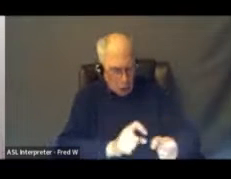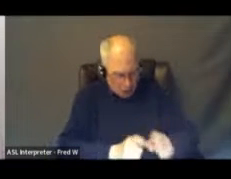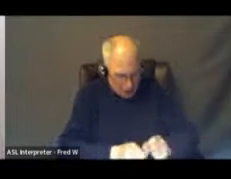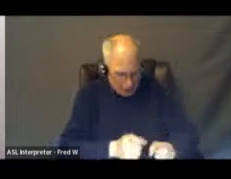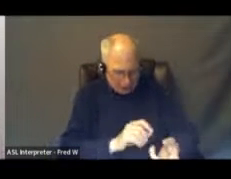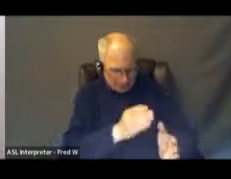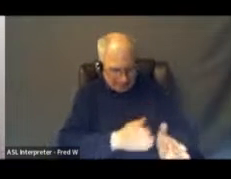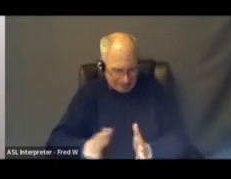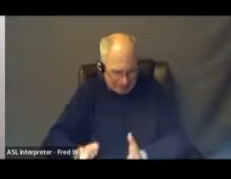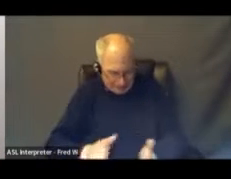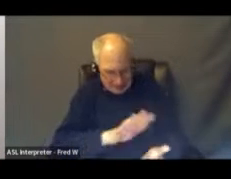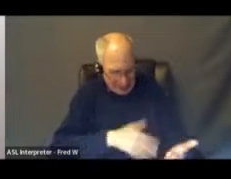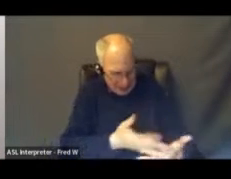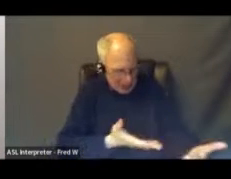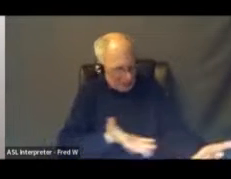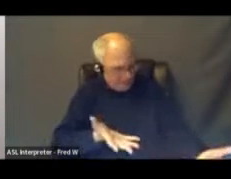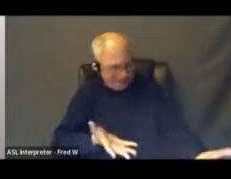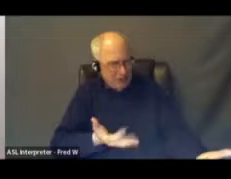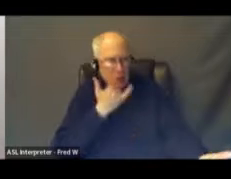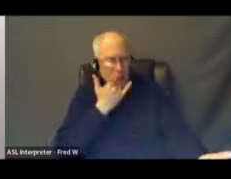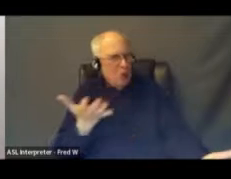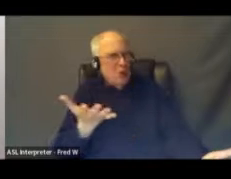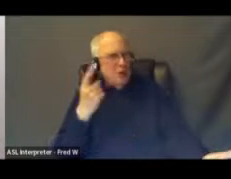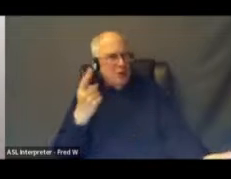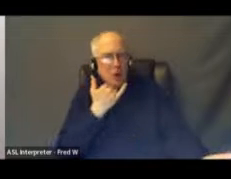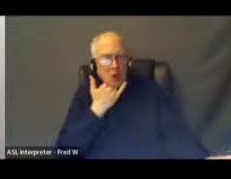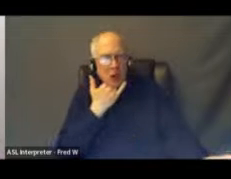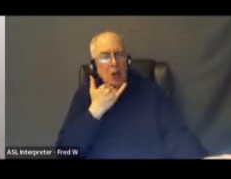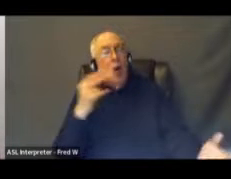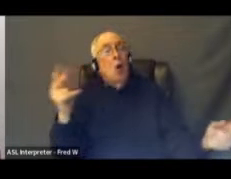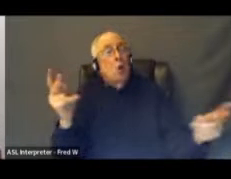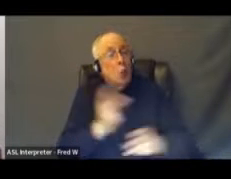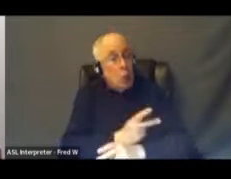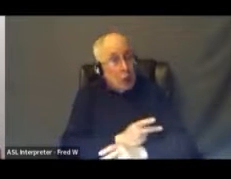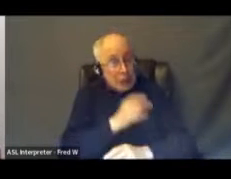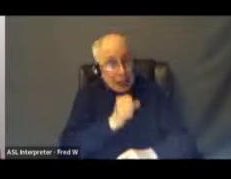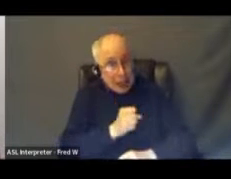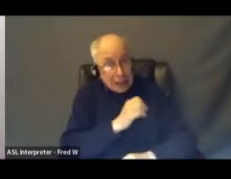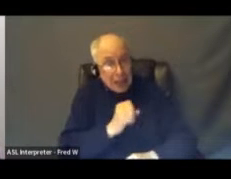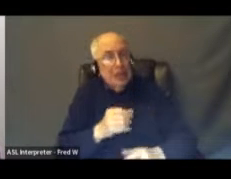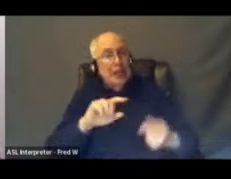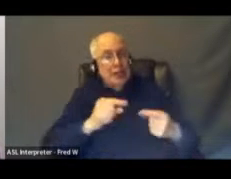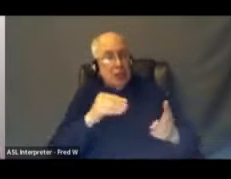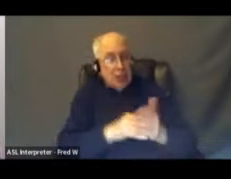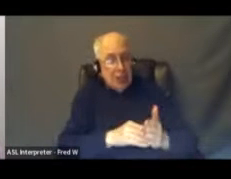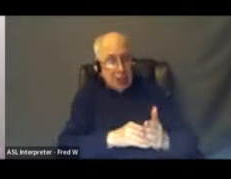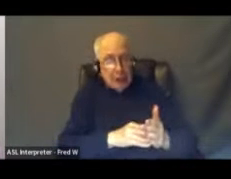So worst age, and then repeated injury? The third factor on the OSU is it has there been an